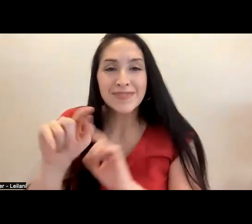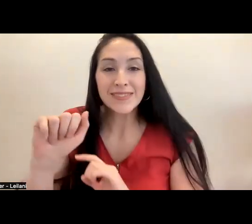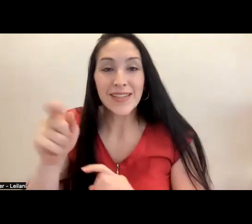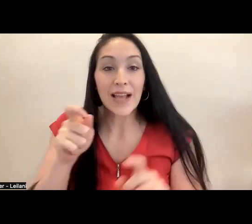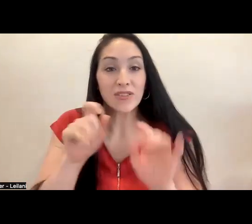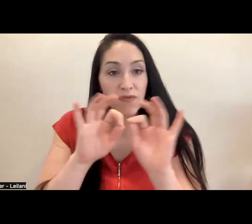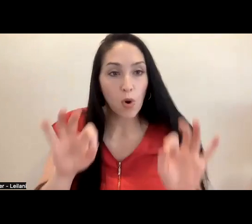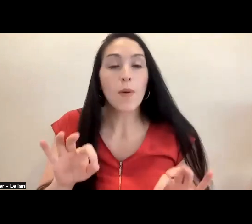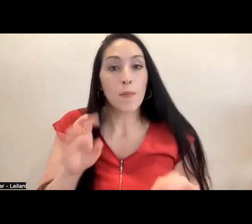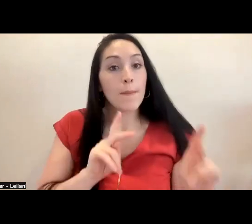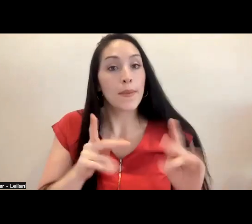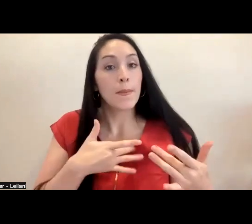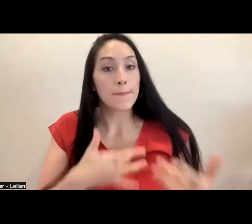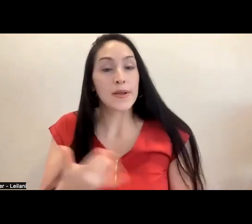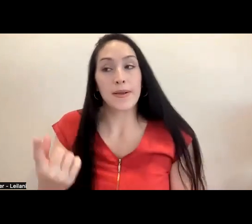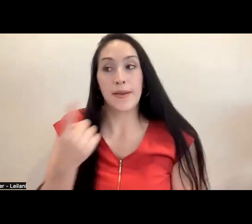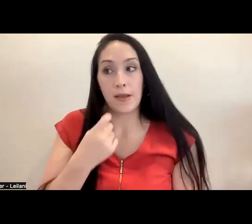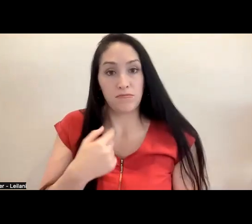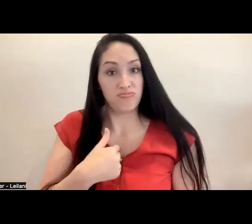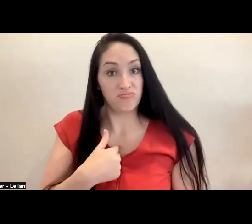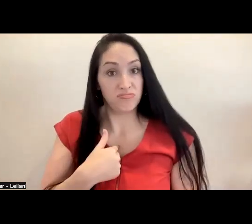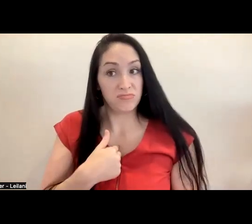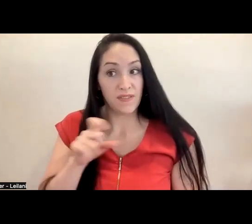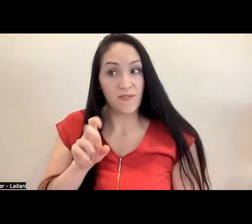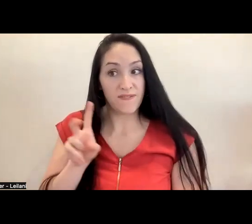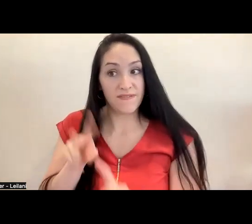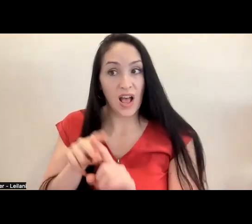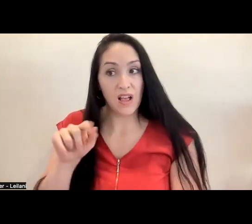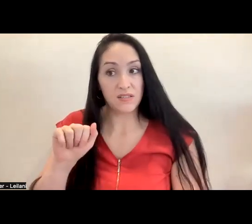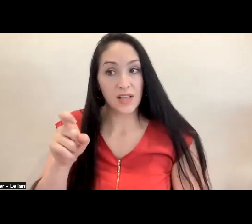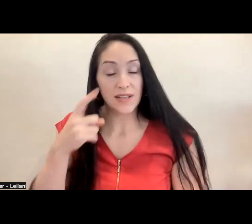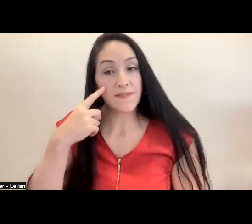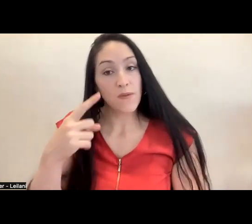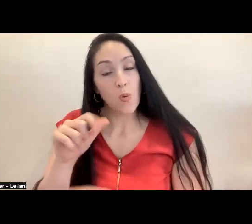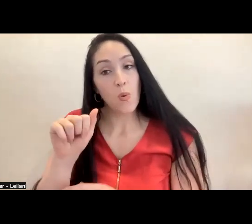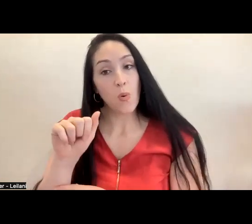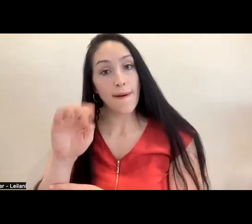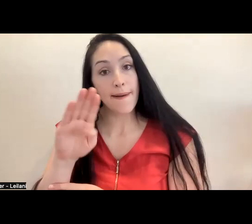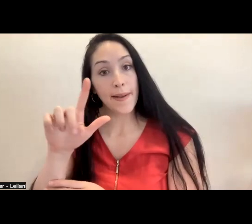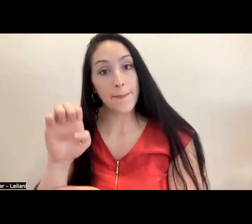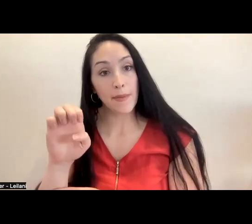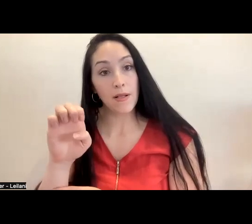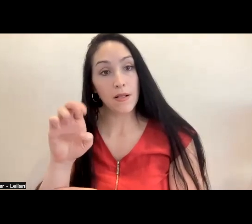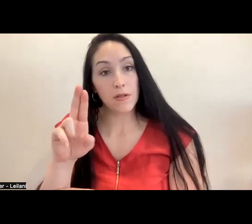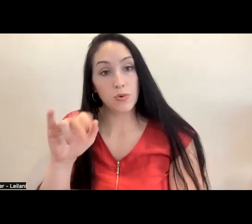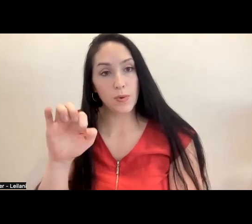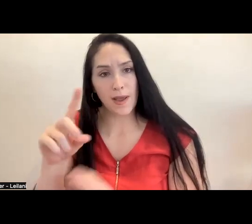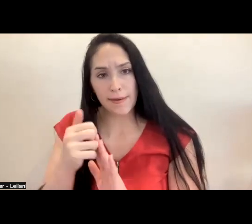taxes? 11:20:48 Because I haven't able united account, or maybe I have to report enable United so just high level.